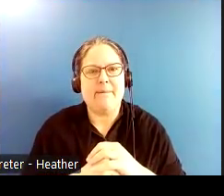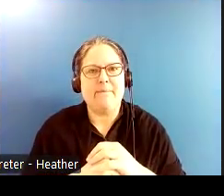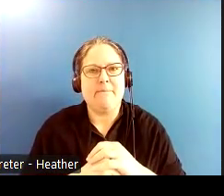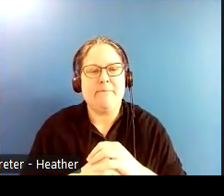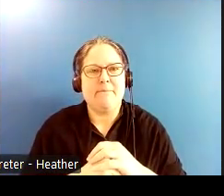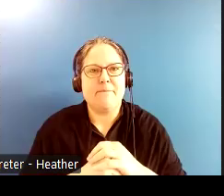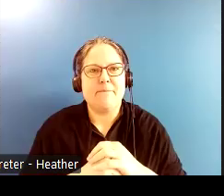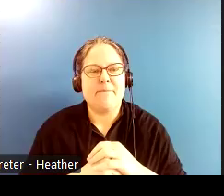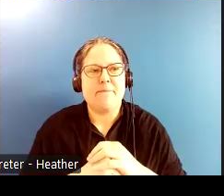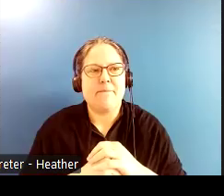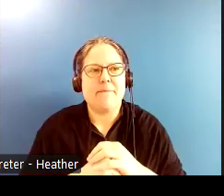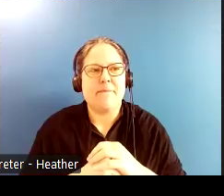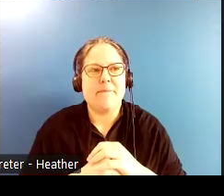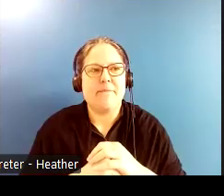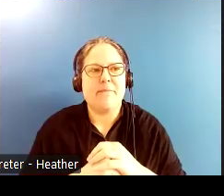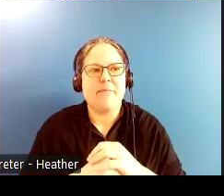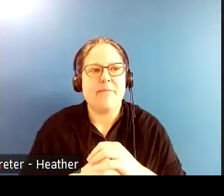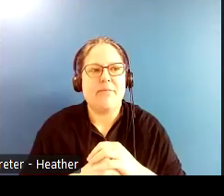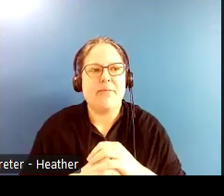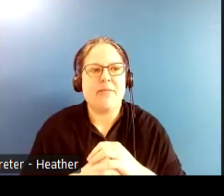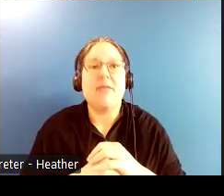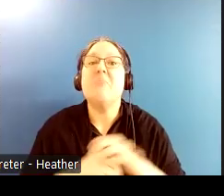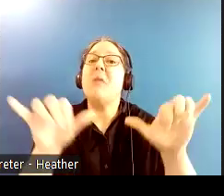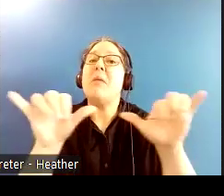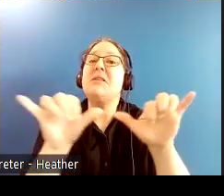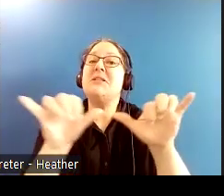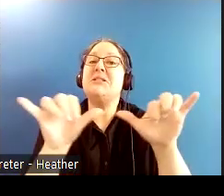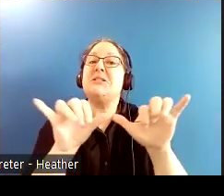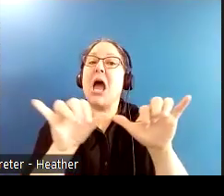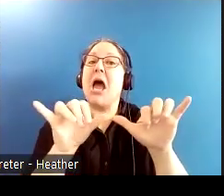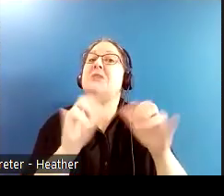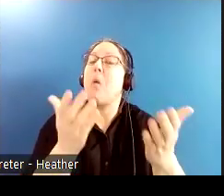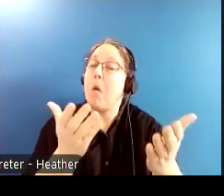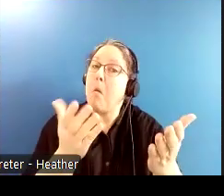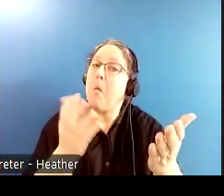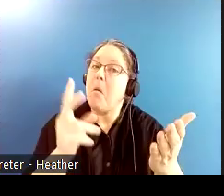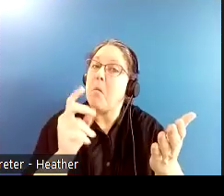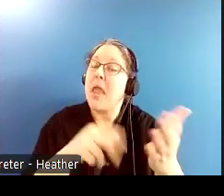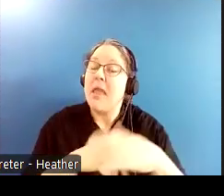The what? Size of something. Okay. You could also imagine like the number the